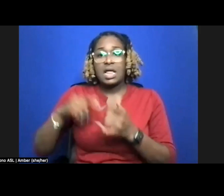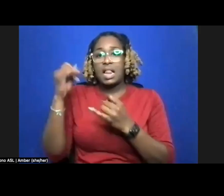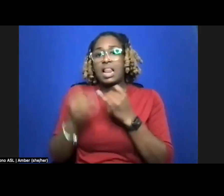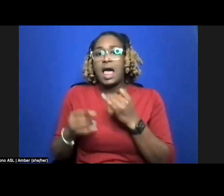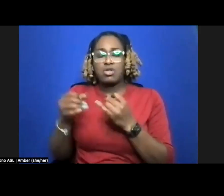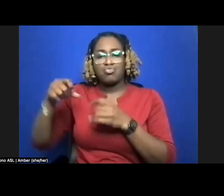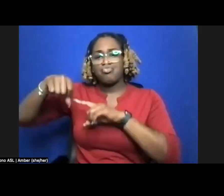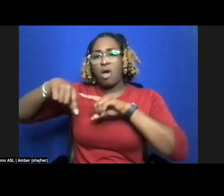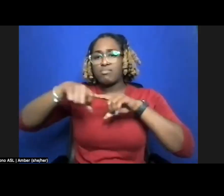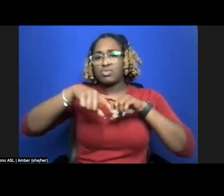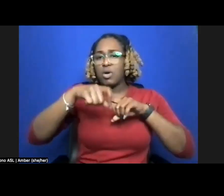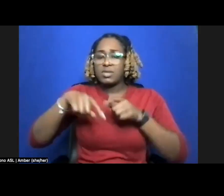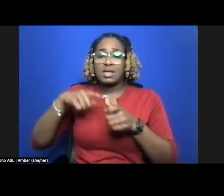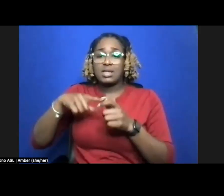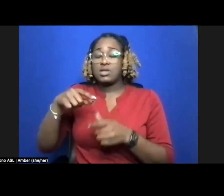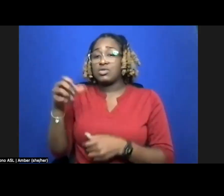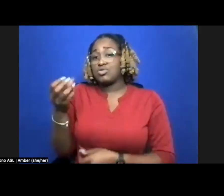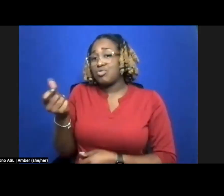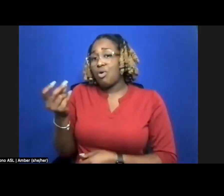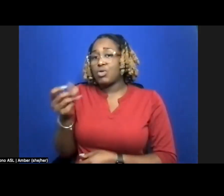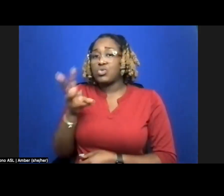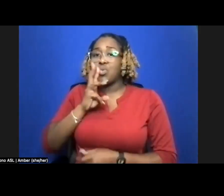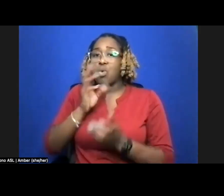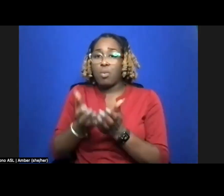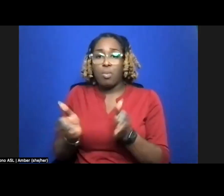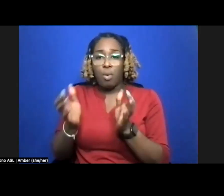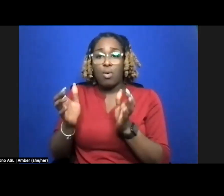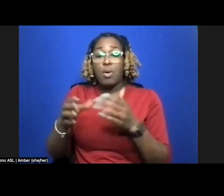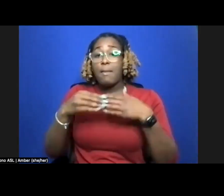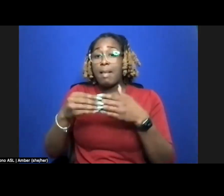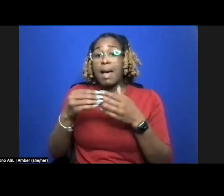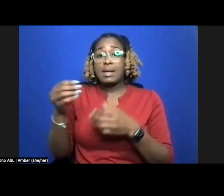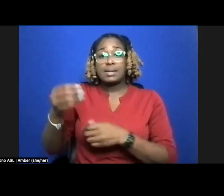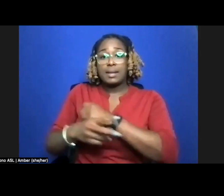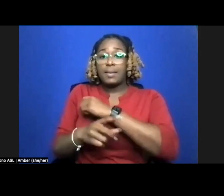dog’s water bowl, for taste. the plastic bags under my auntie’s kitchen cabinet exceptional